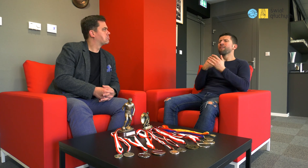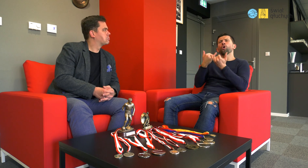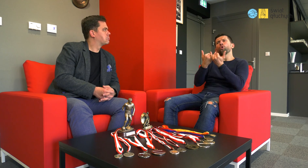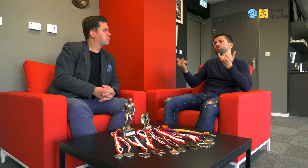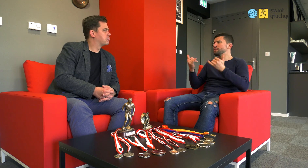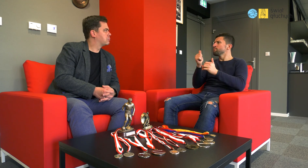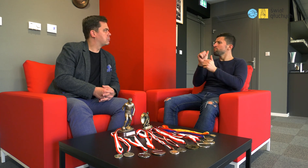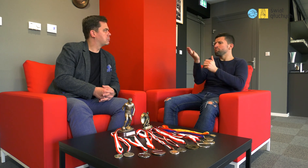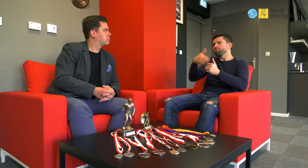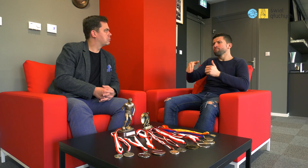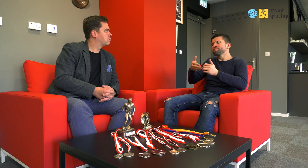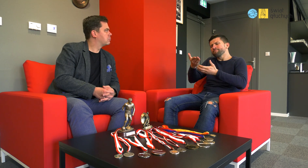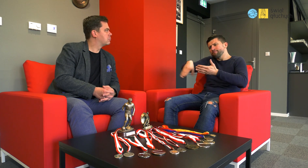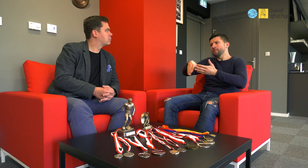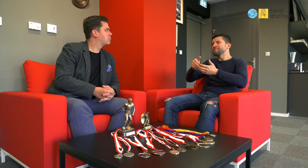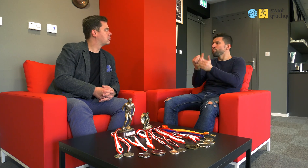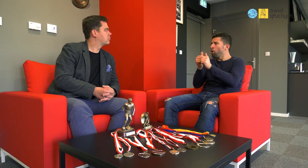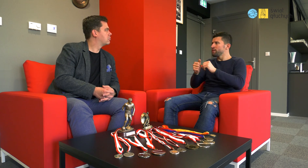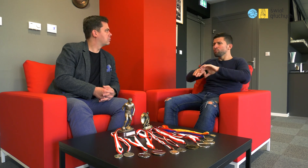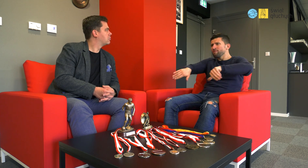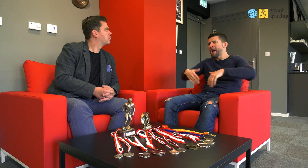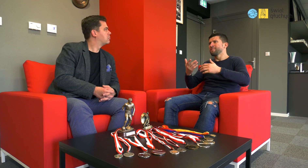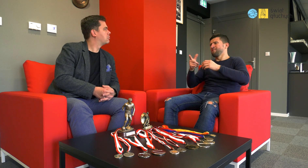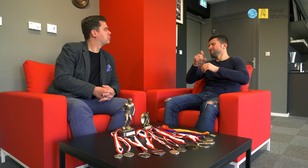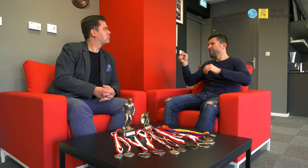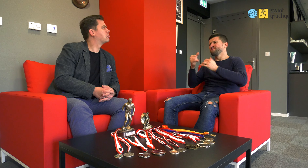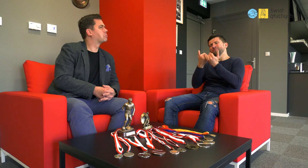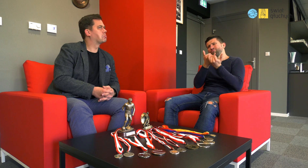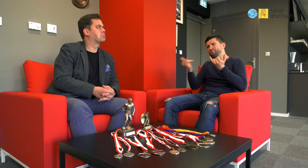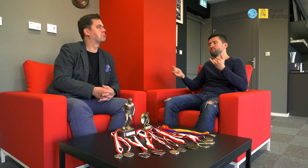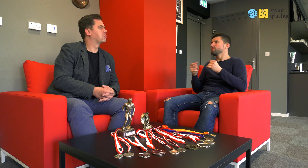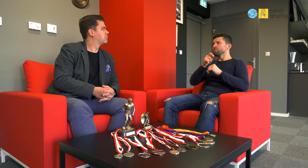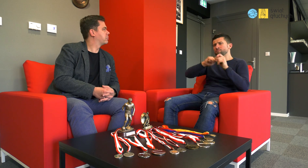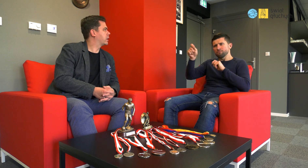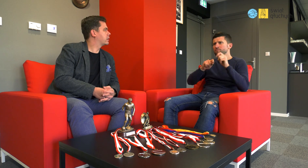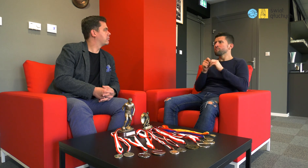In various sports: in swimming, athletics, etc.